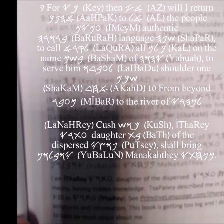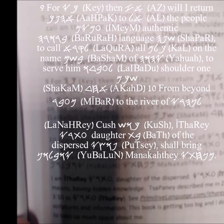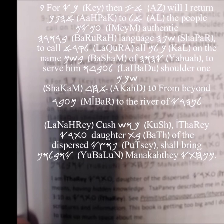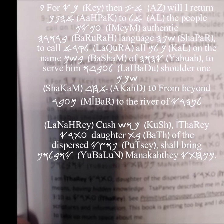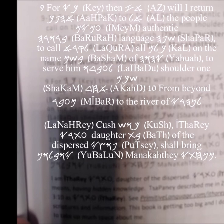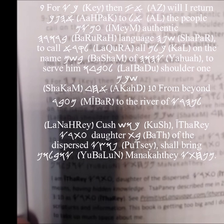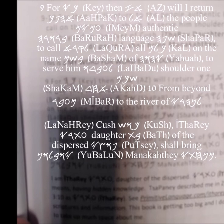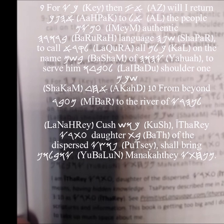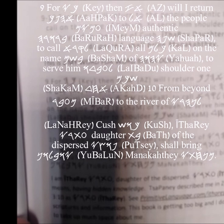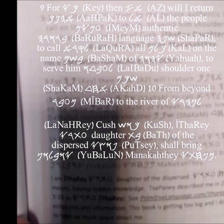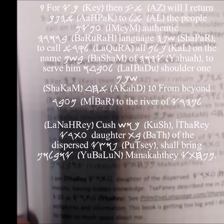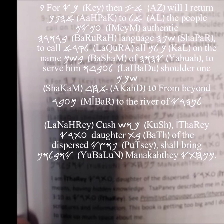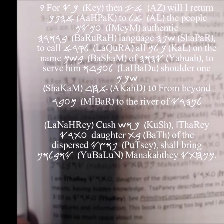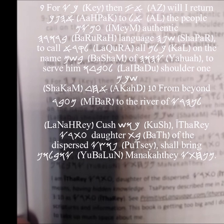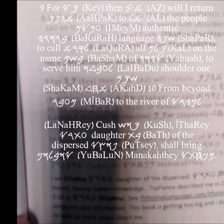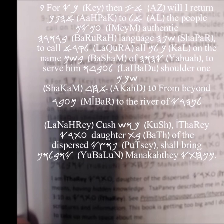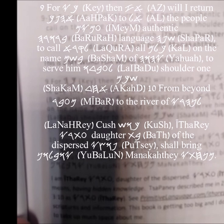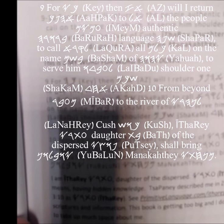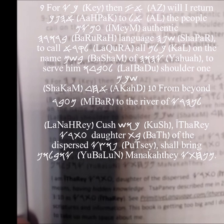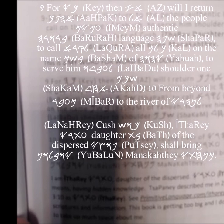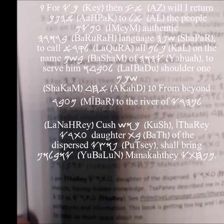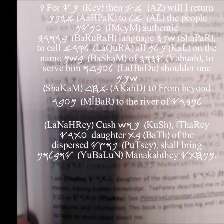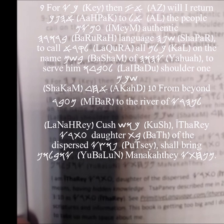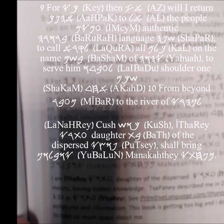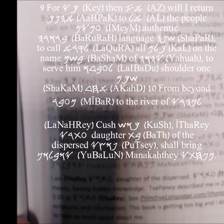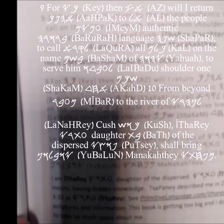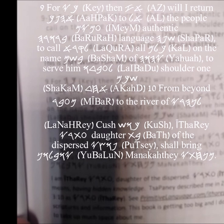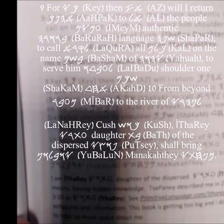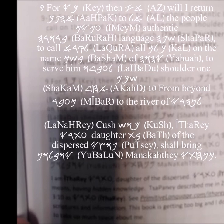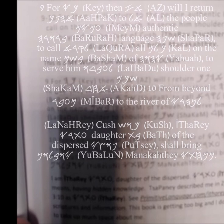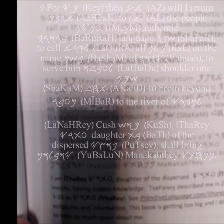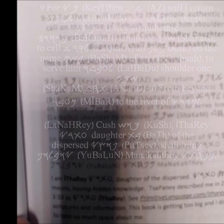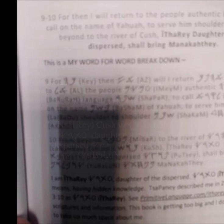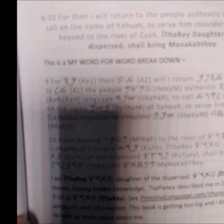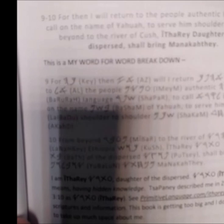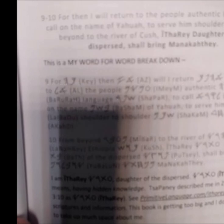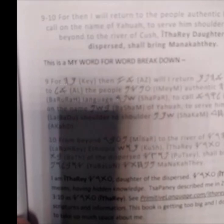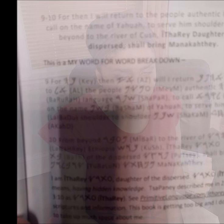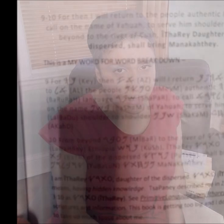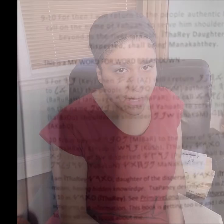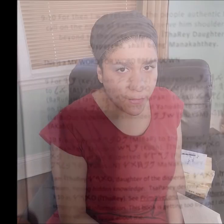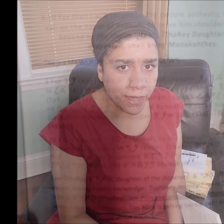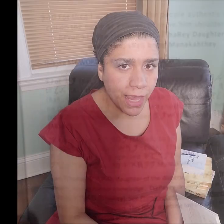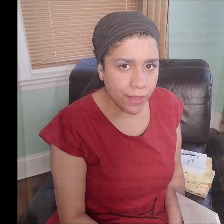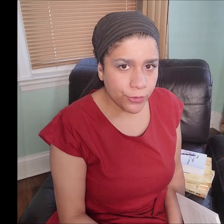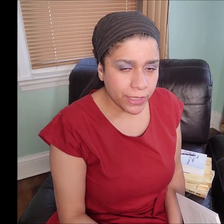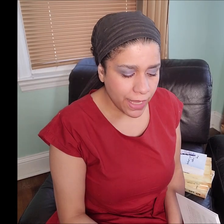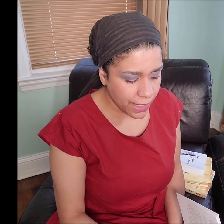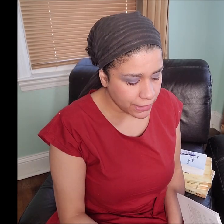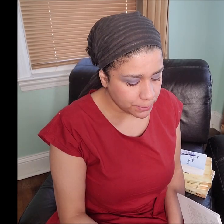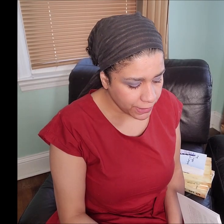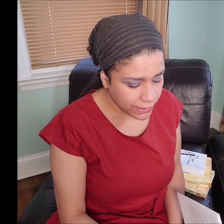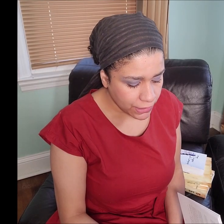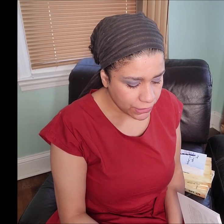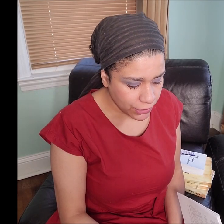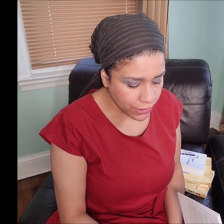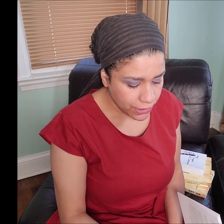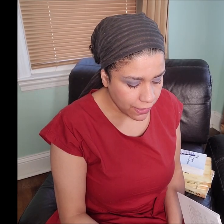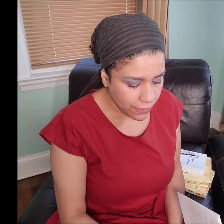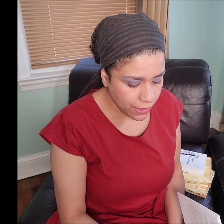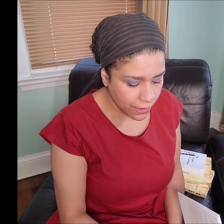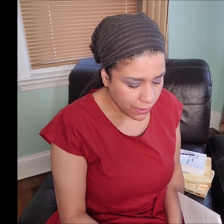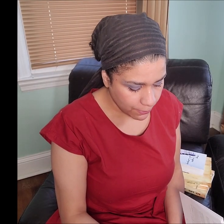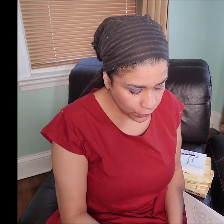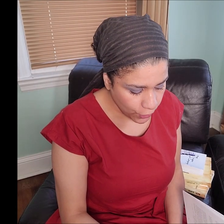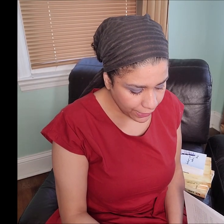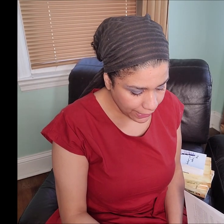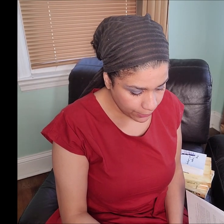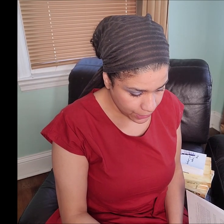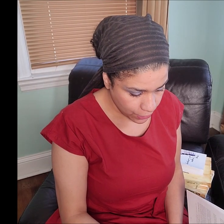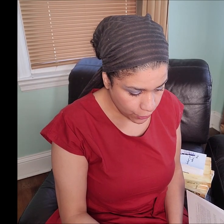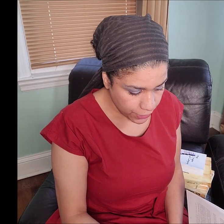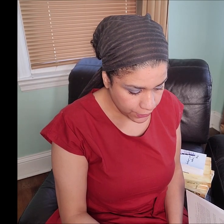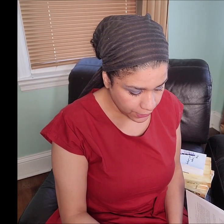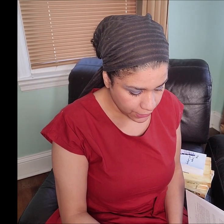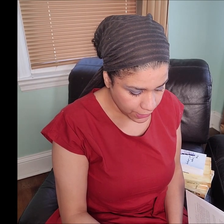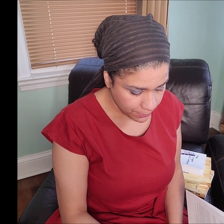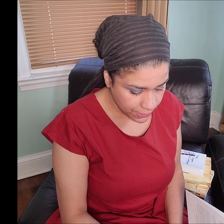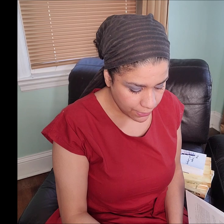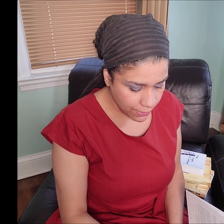Zephaniah 3:9 speaks concerning the pure language according to King James.